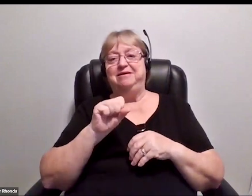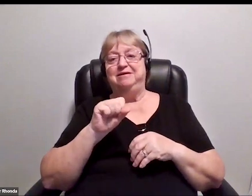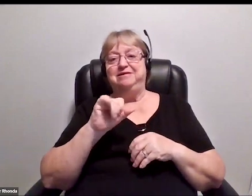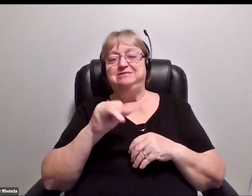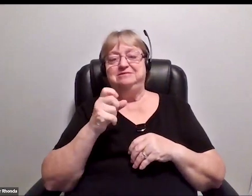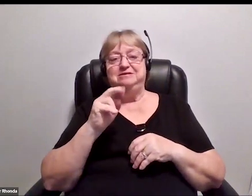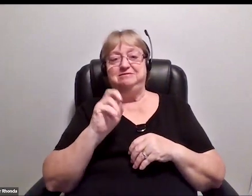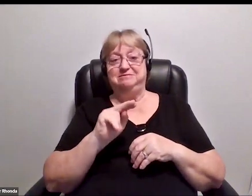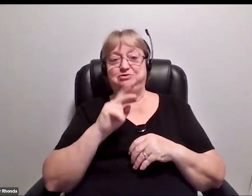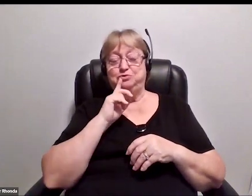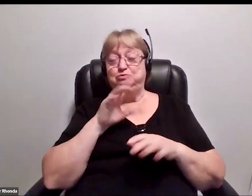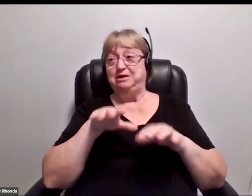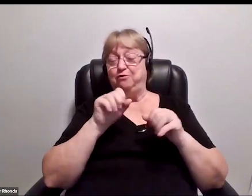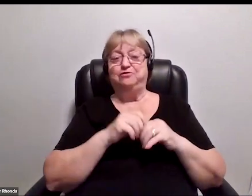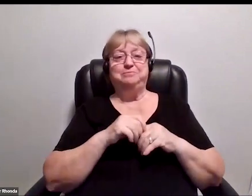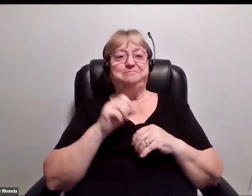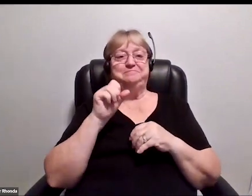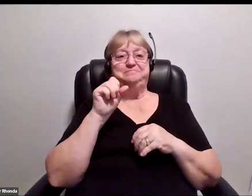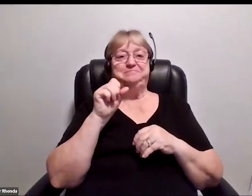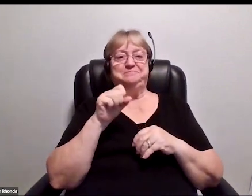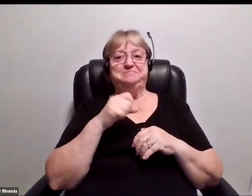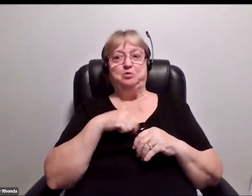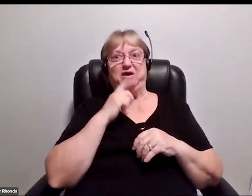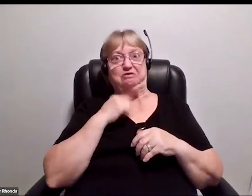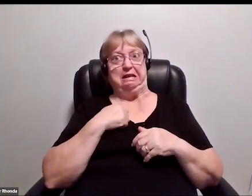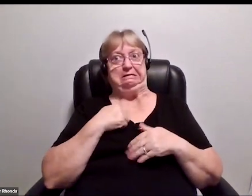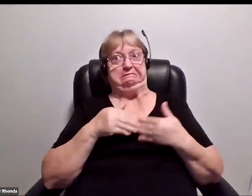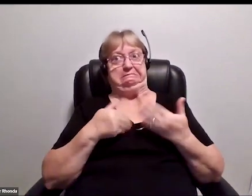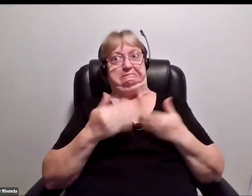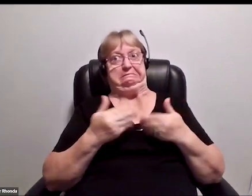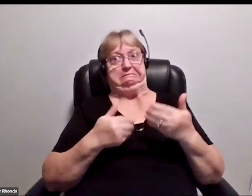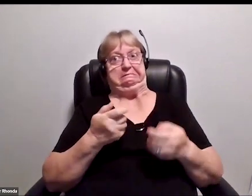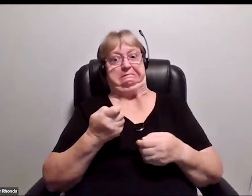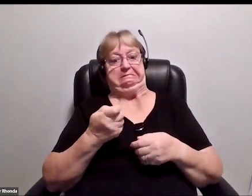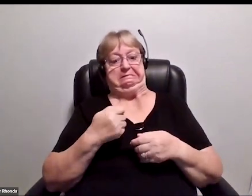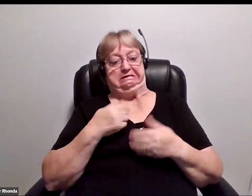Yes, we have to speed up a bit because it's almost time.